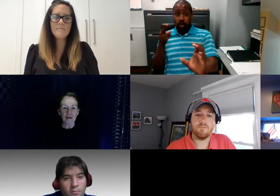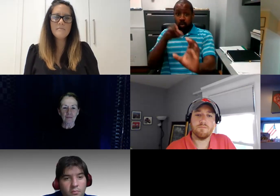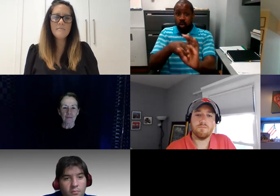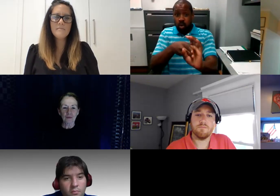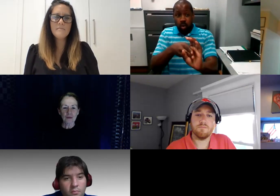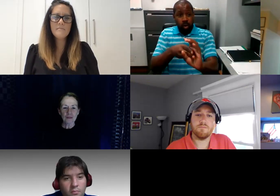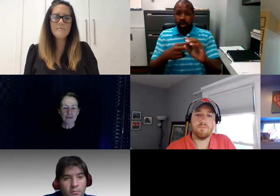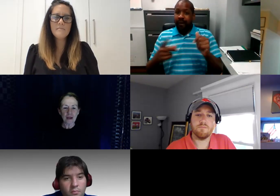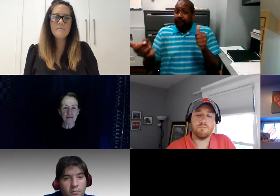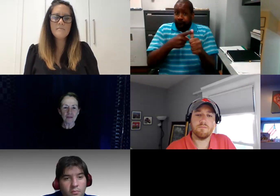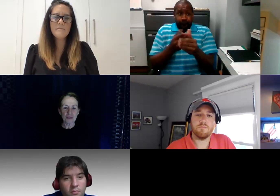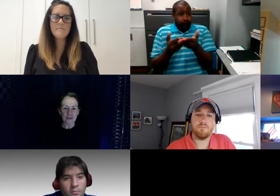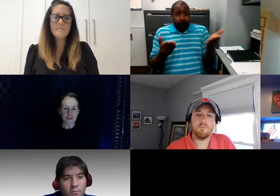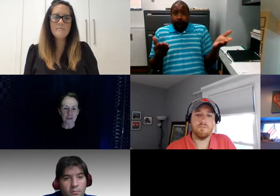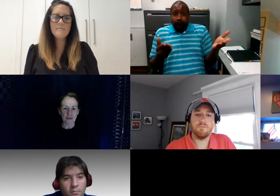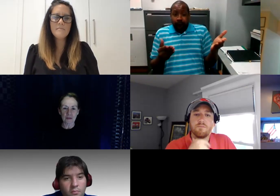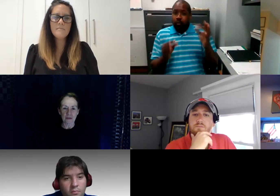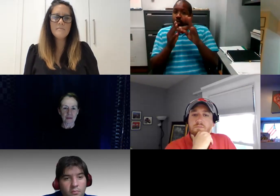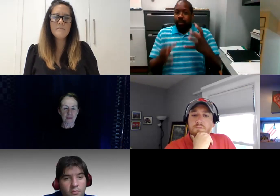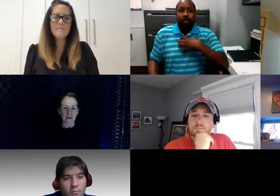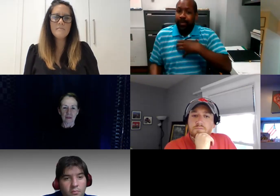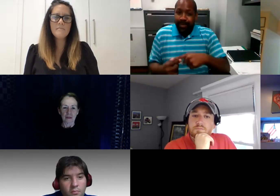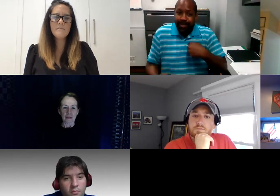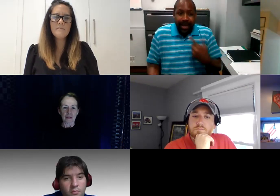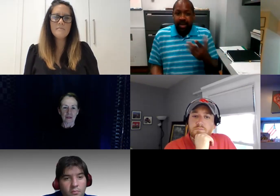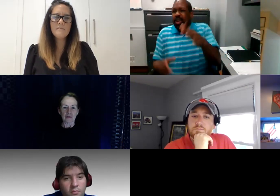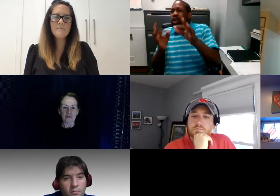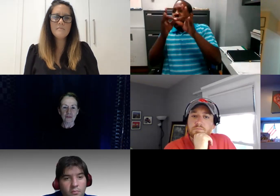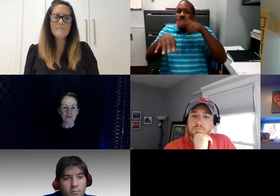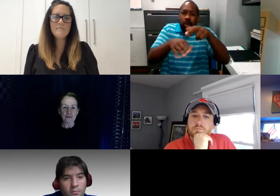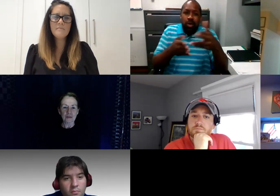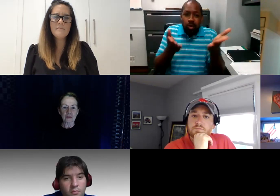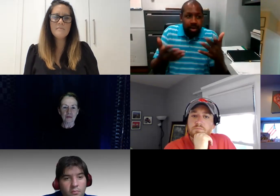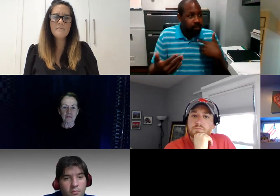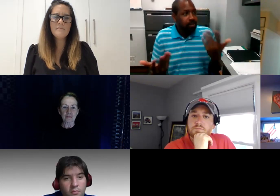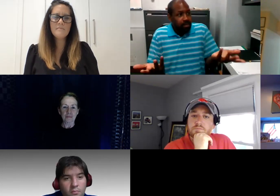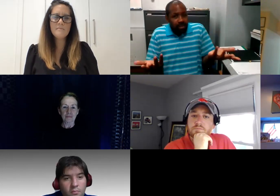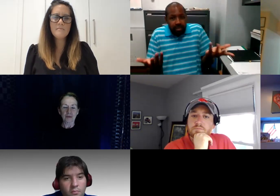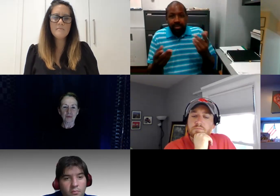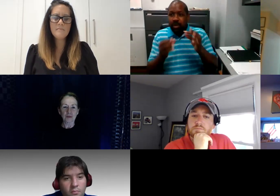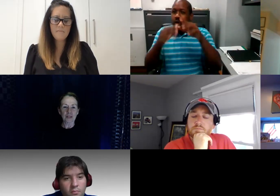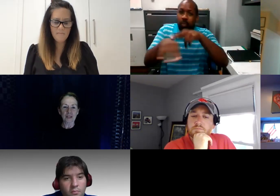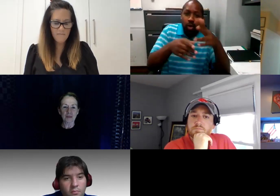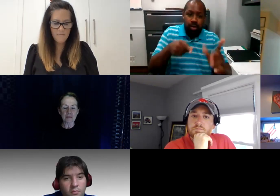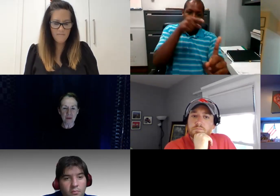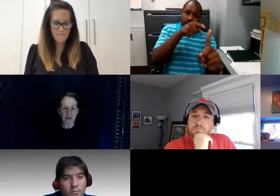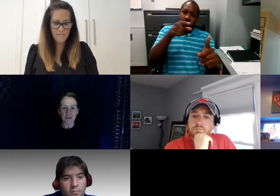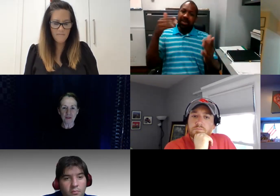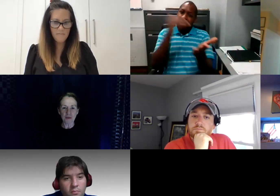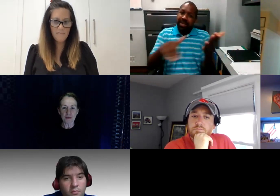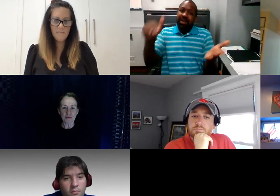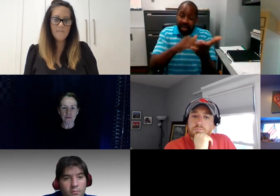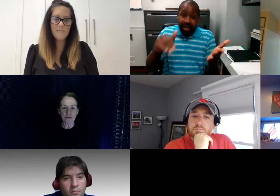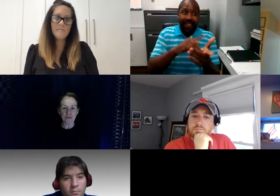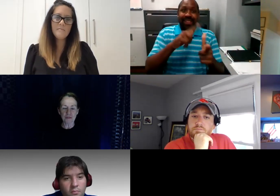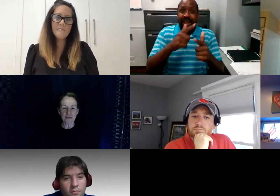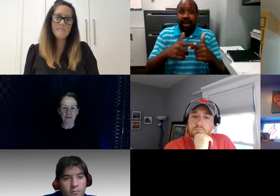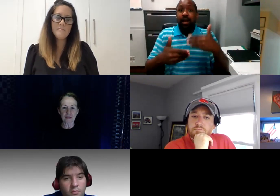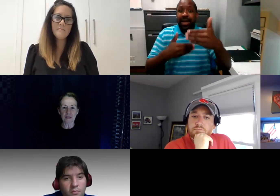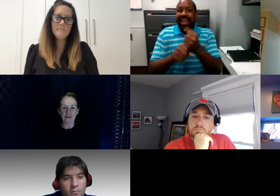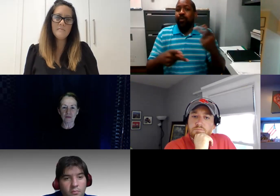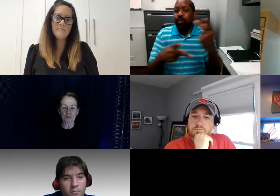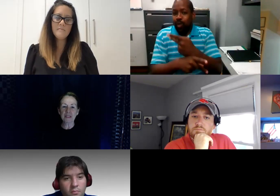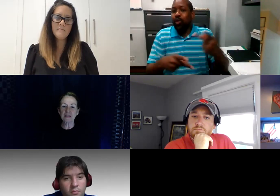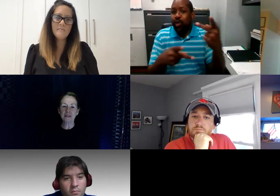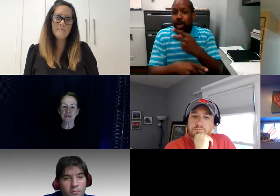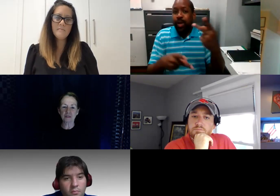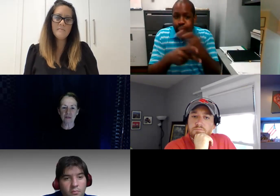YEAH, YEAH.